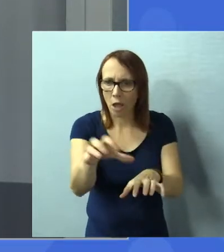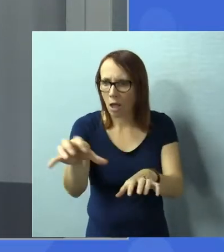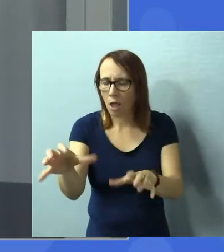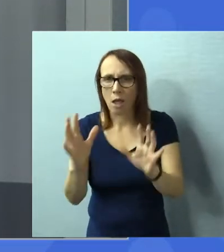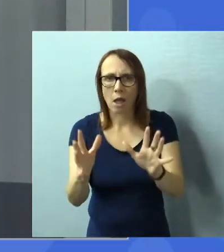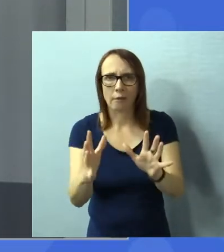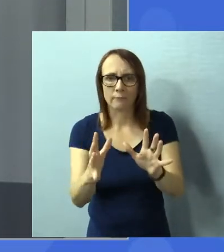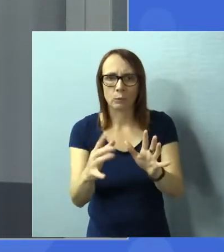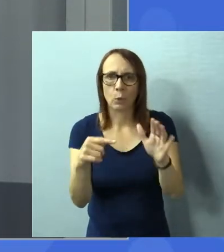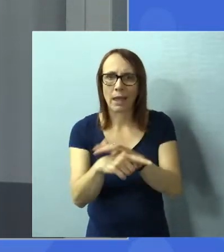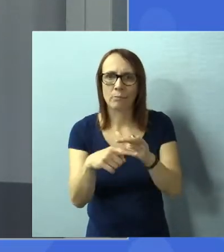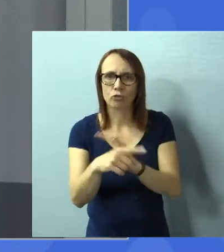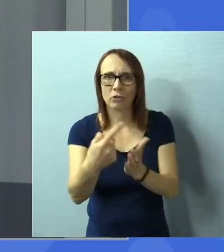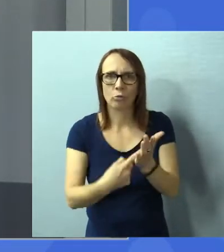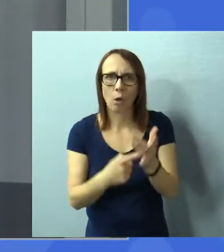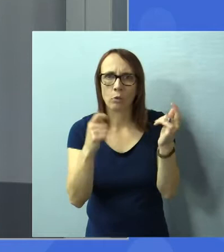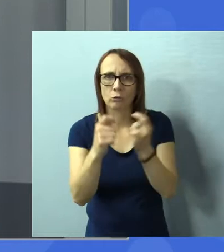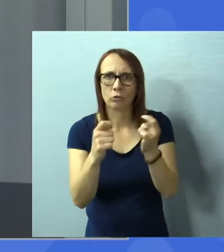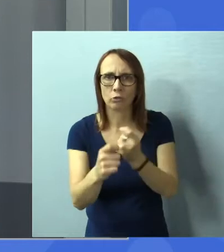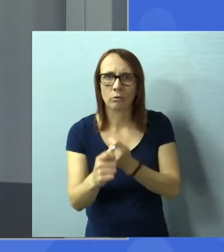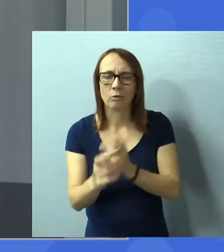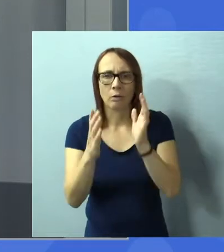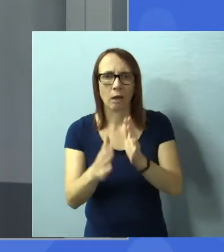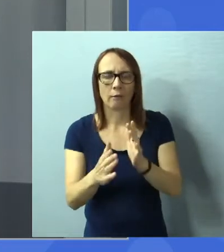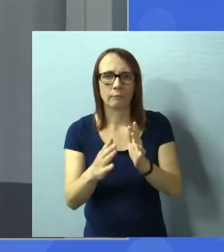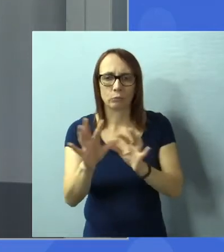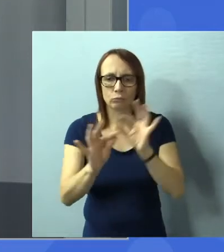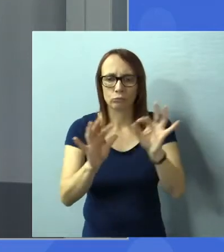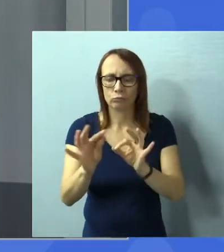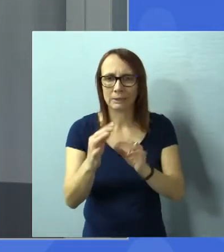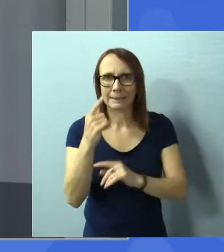to make difficult choices about well do we accept lower US standards to secure a